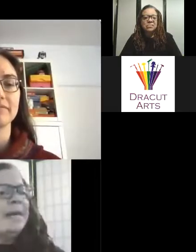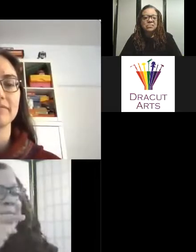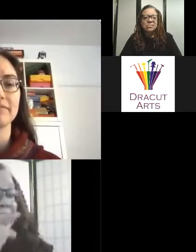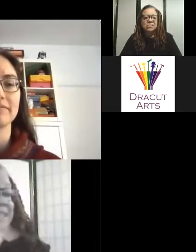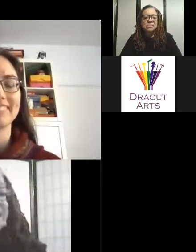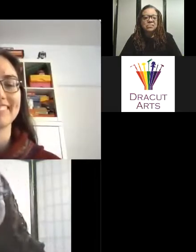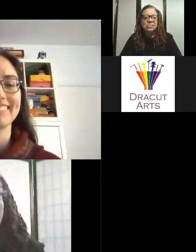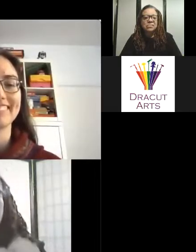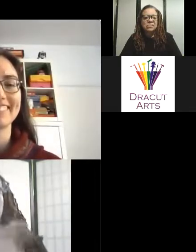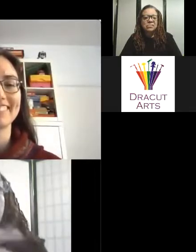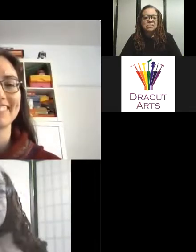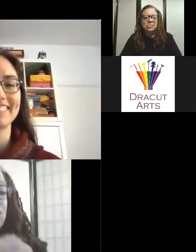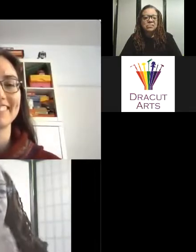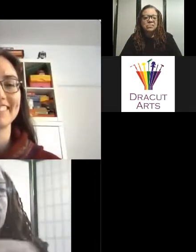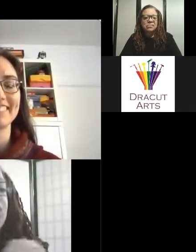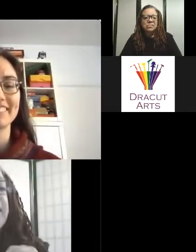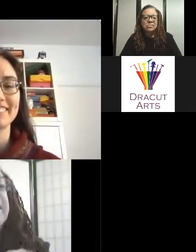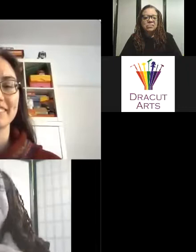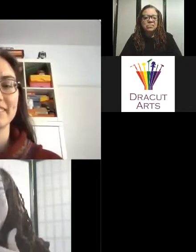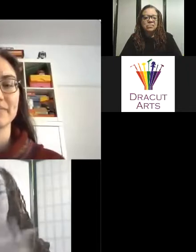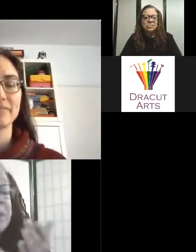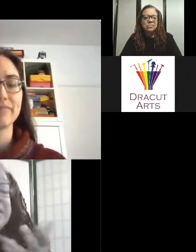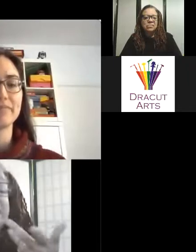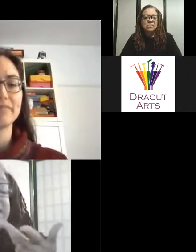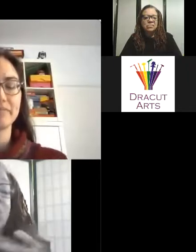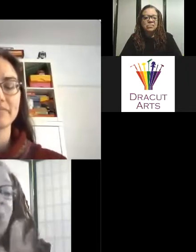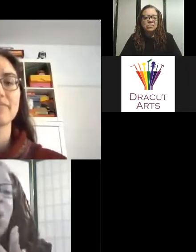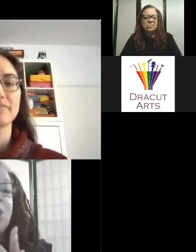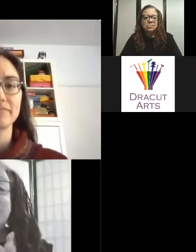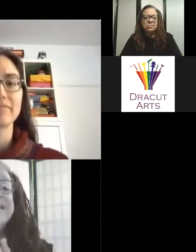he's leaving out parts he doesn't want, or doesn't even know *are* part of the story.